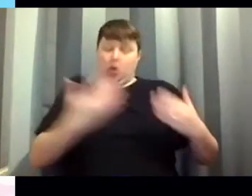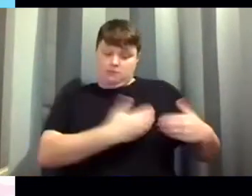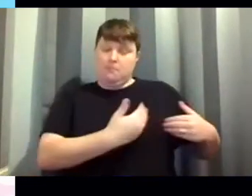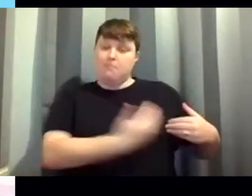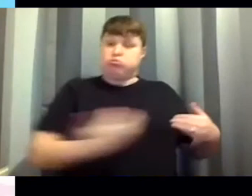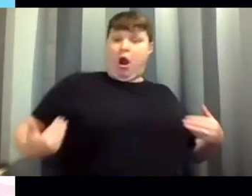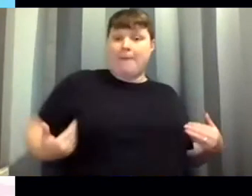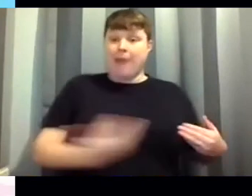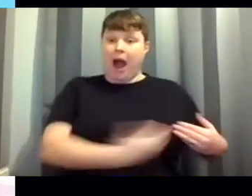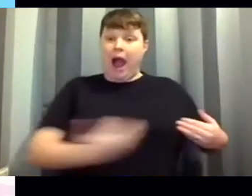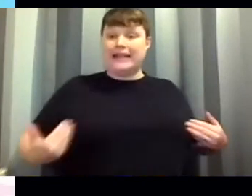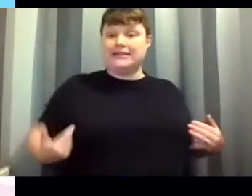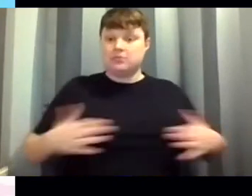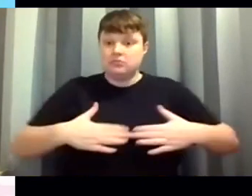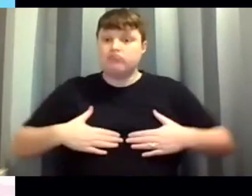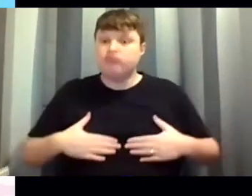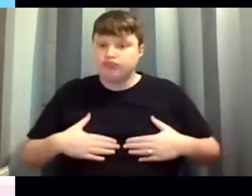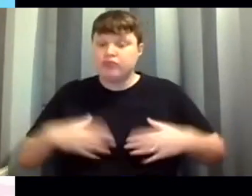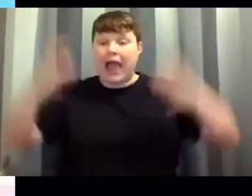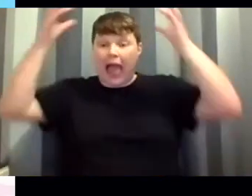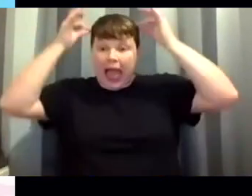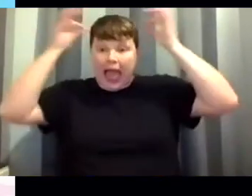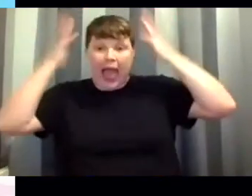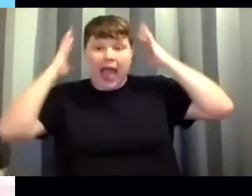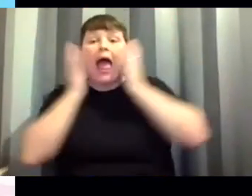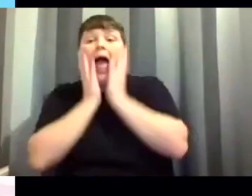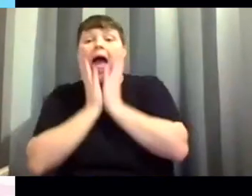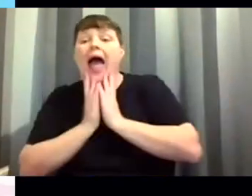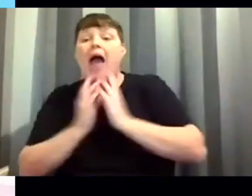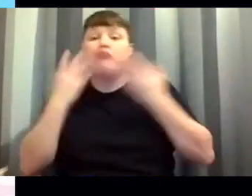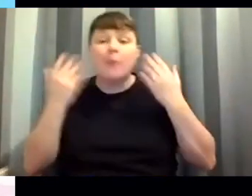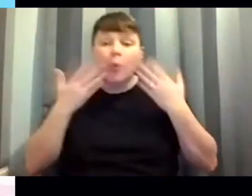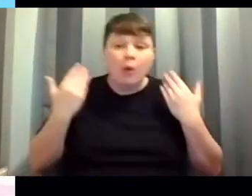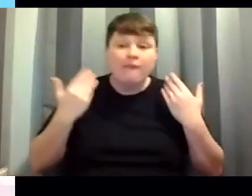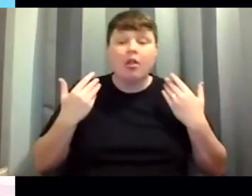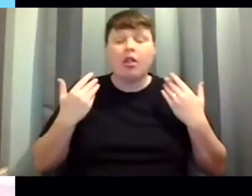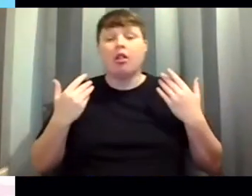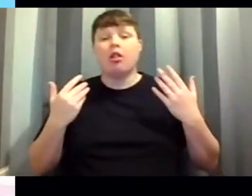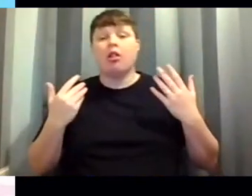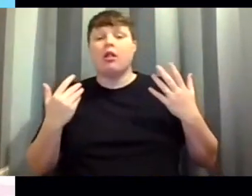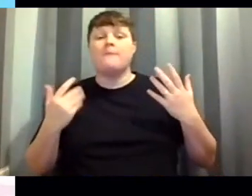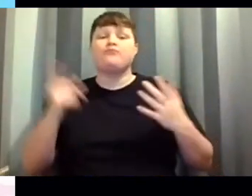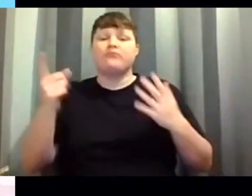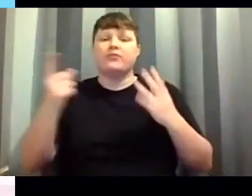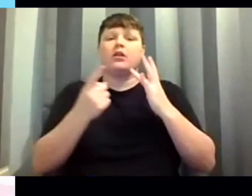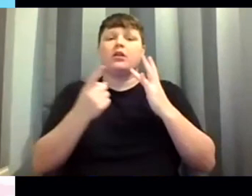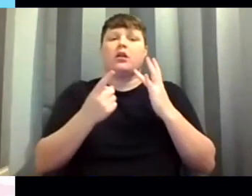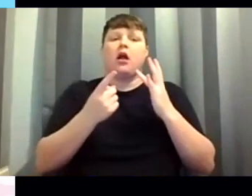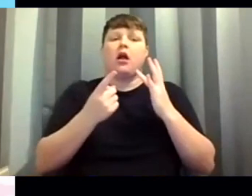most trans women, things like hair removal. Hormone replacement